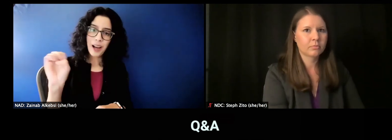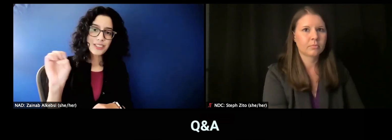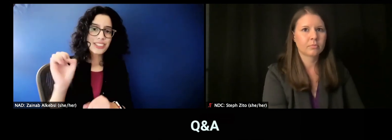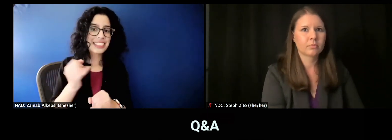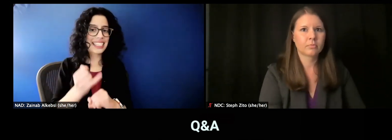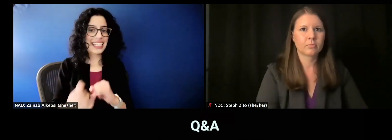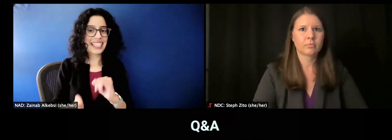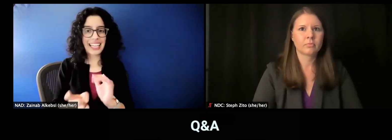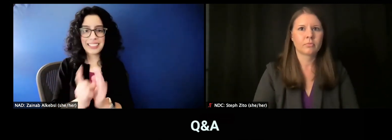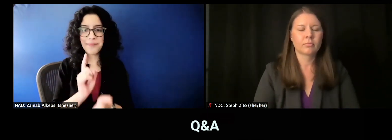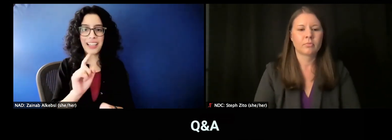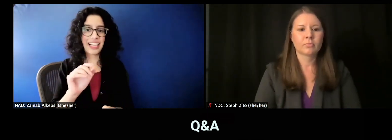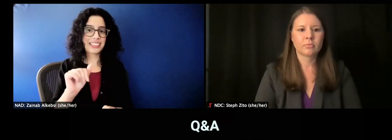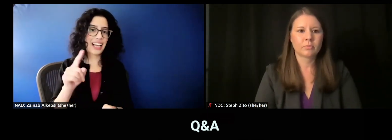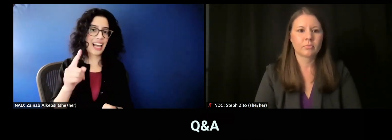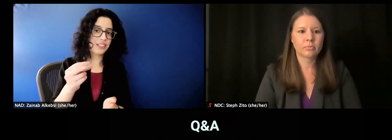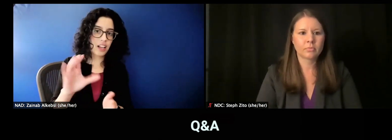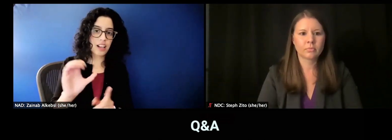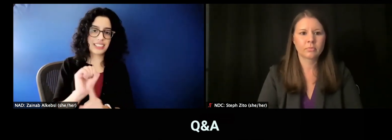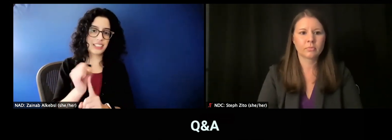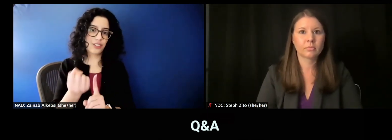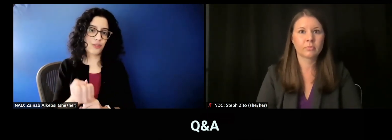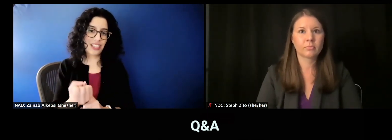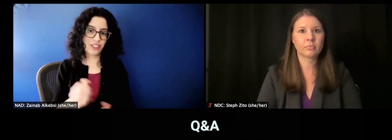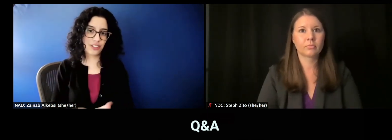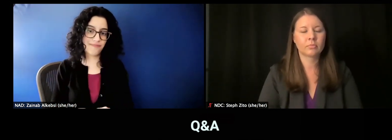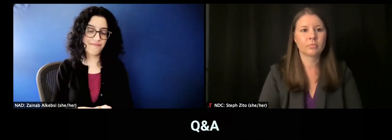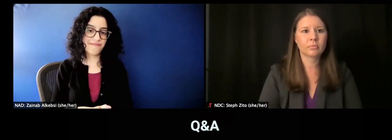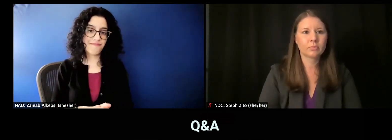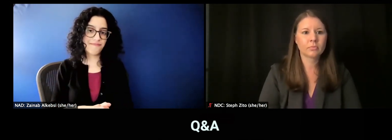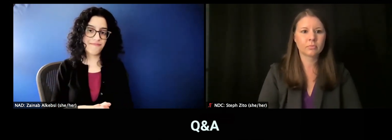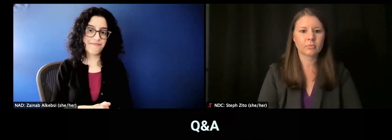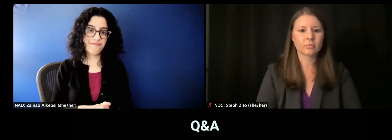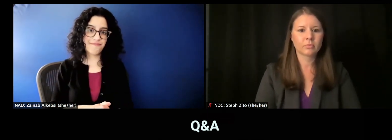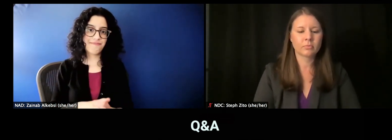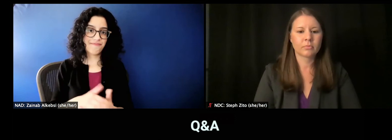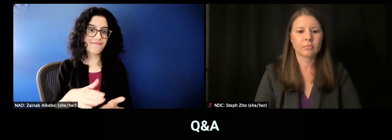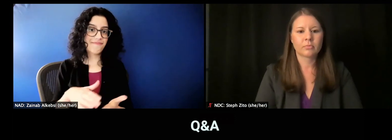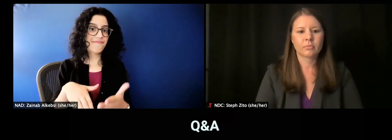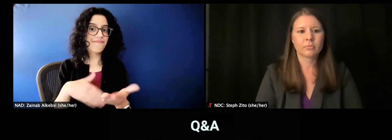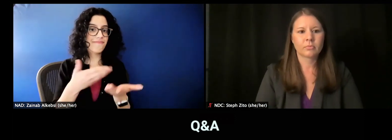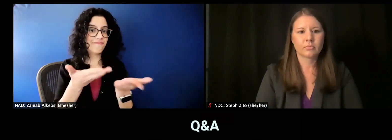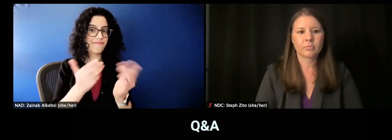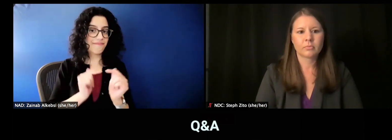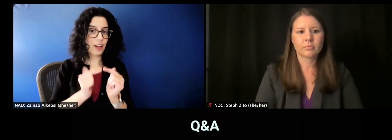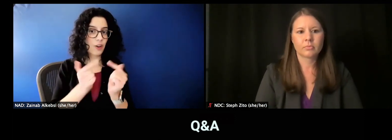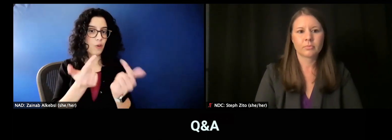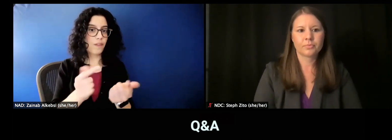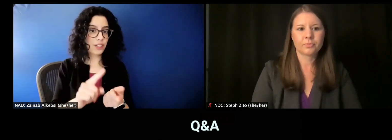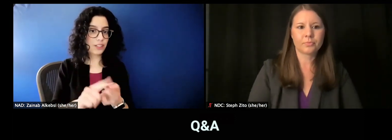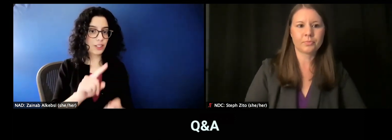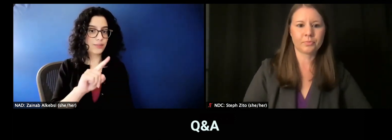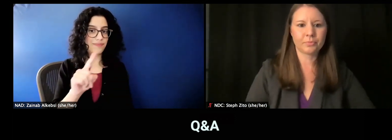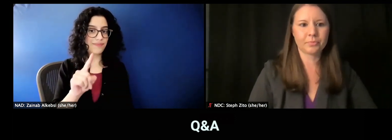to Z, a planned event or emergency situation. Next slide. Over to you, Zito.